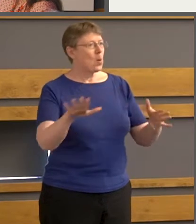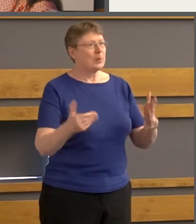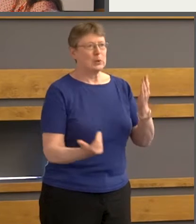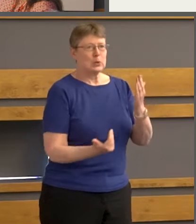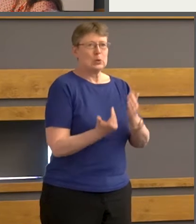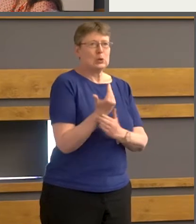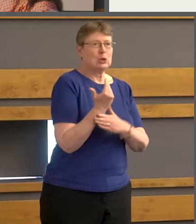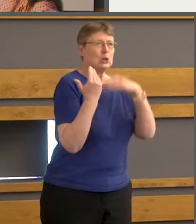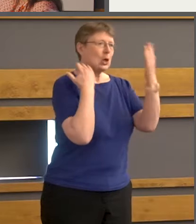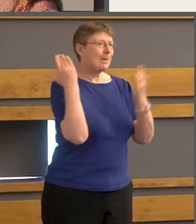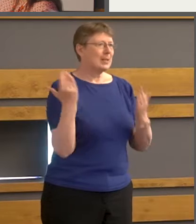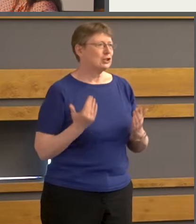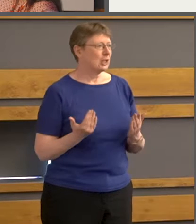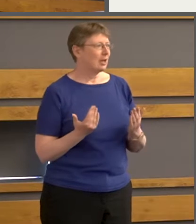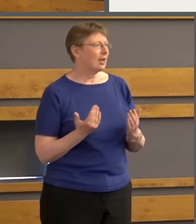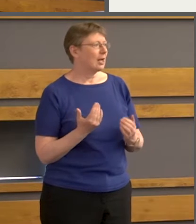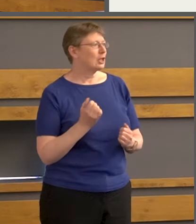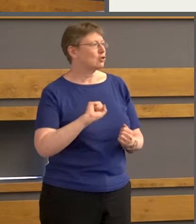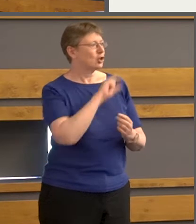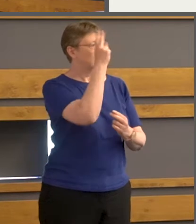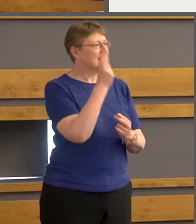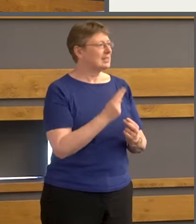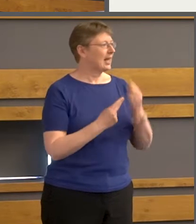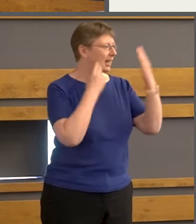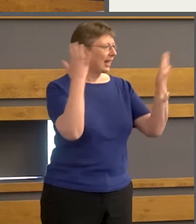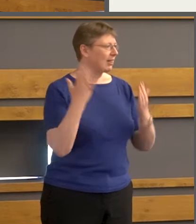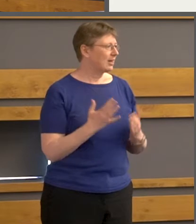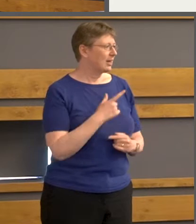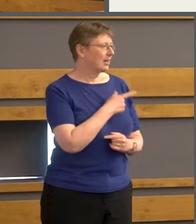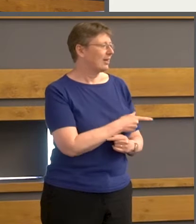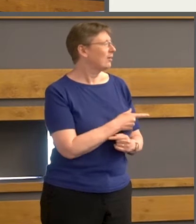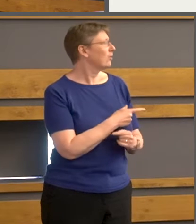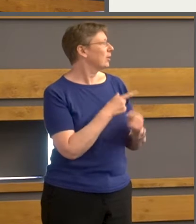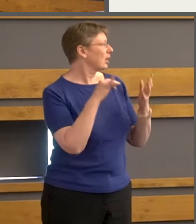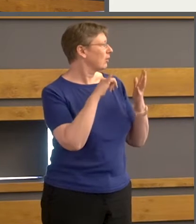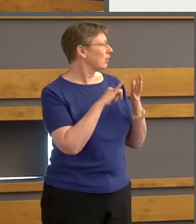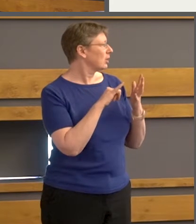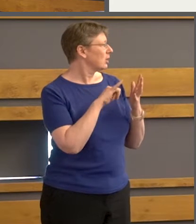in our Scottish Design Galleries by artist and curator Swapnaa Tamhane. Welcome.